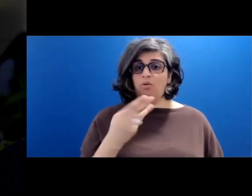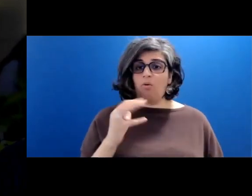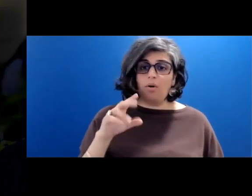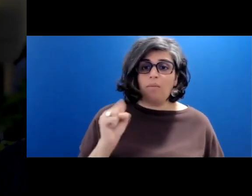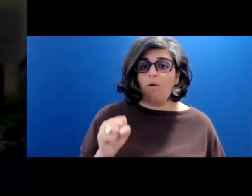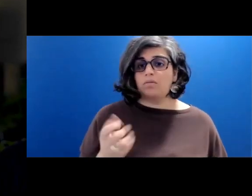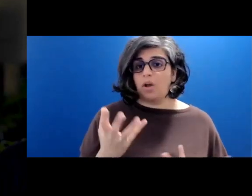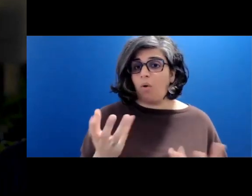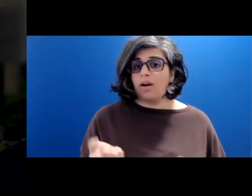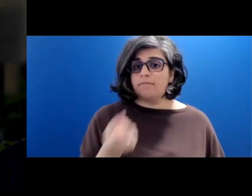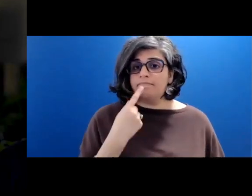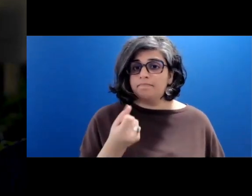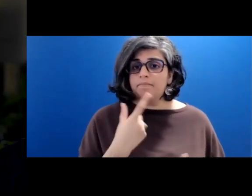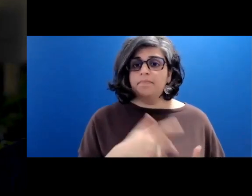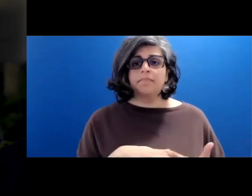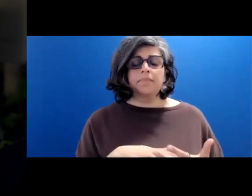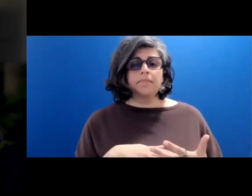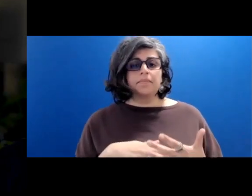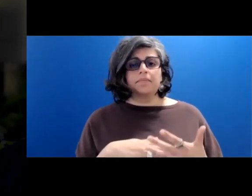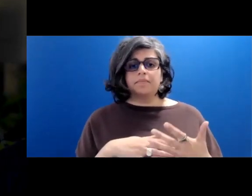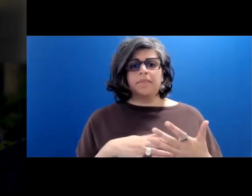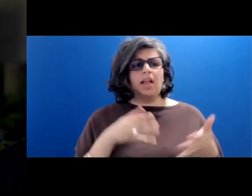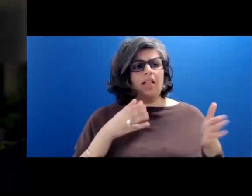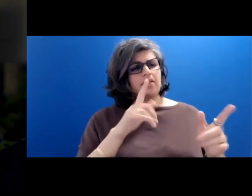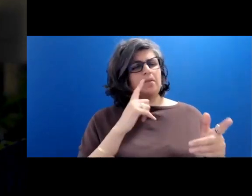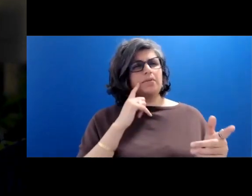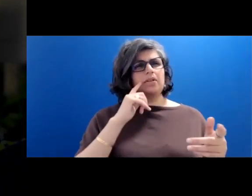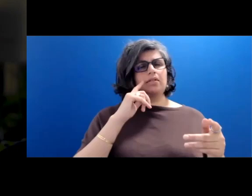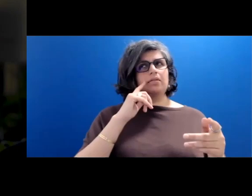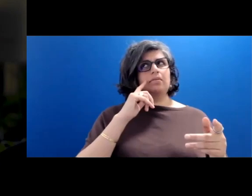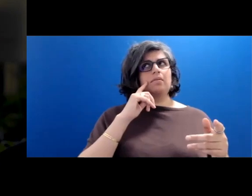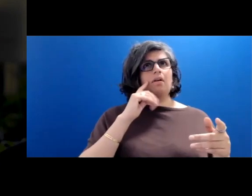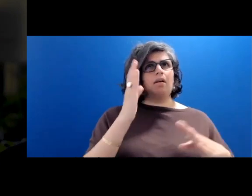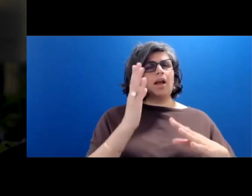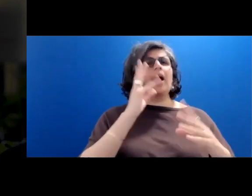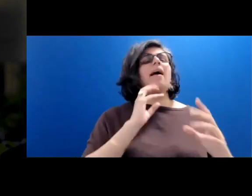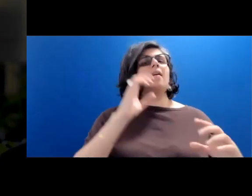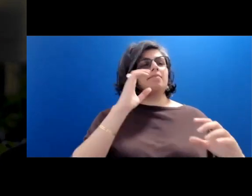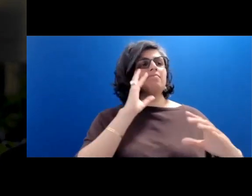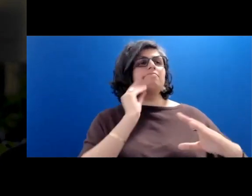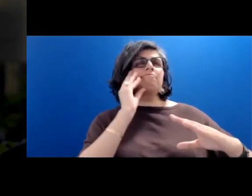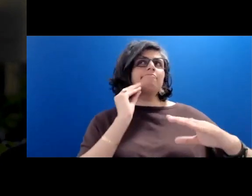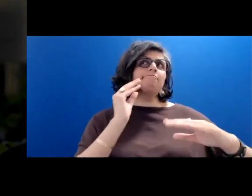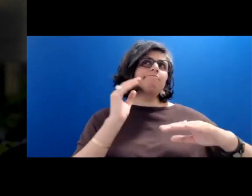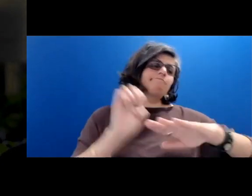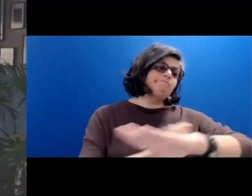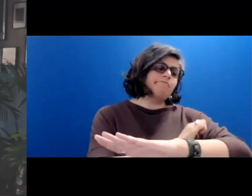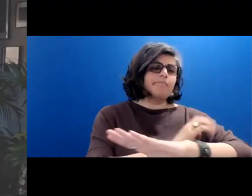and that allows them to, you know, kind of find a version of themselves in their body where they feel comfortable,